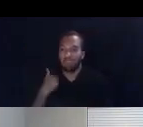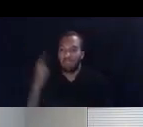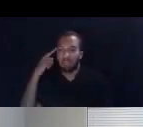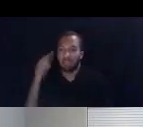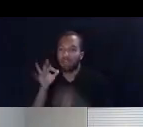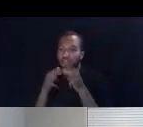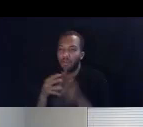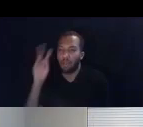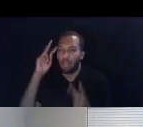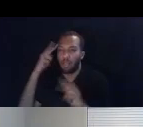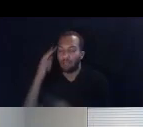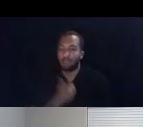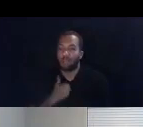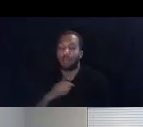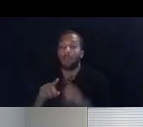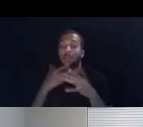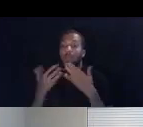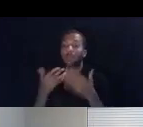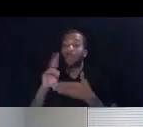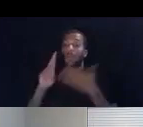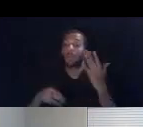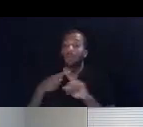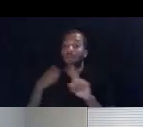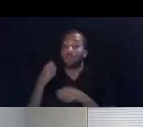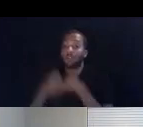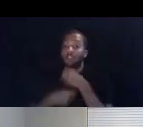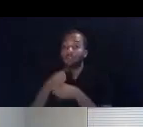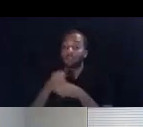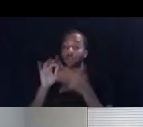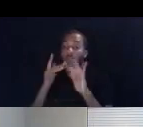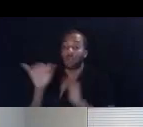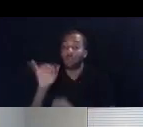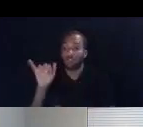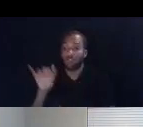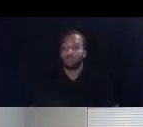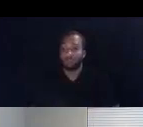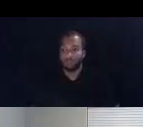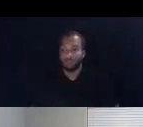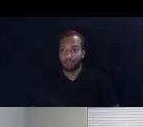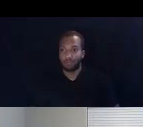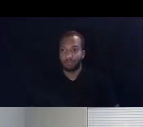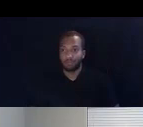And then the reports from the state are online as well within the narrative, but it's probably at least for us,